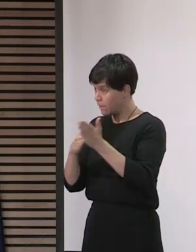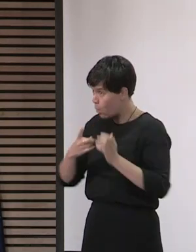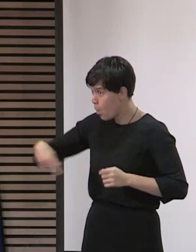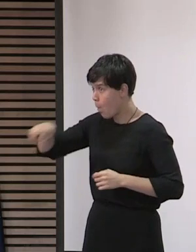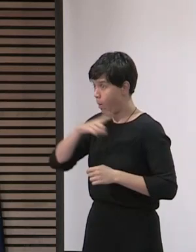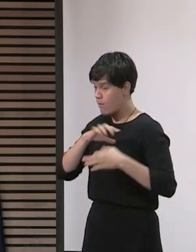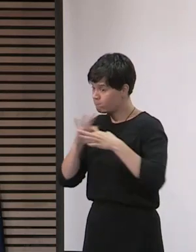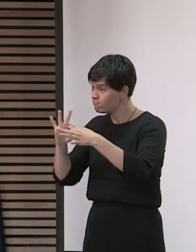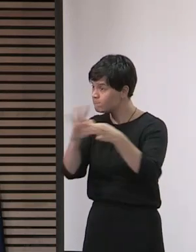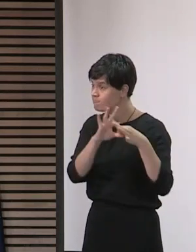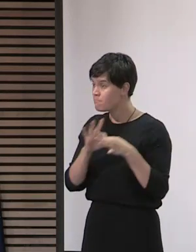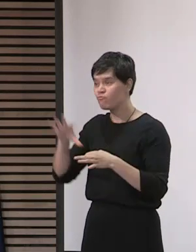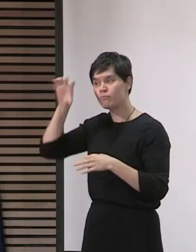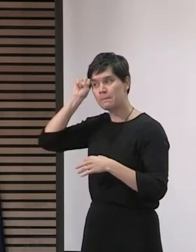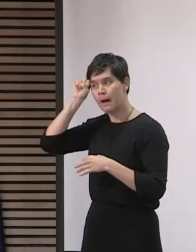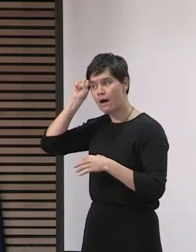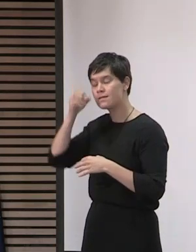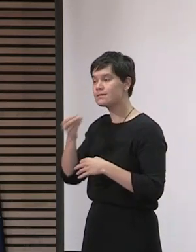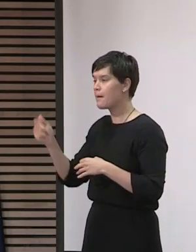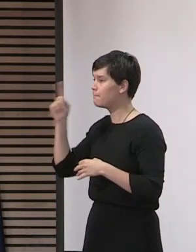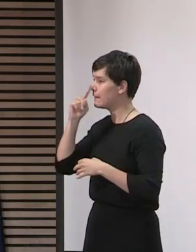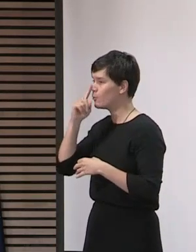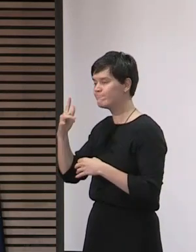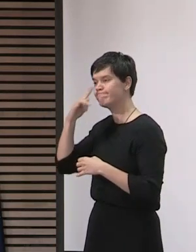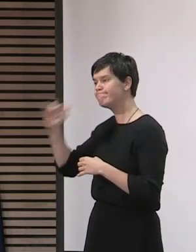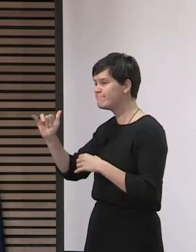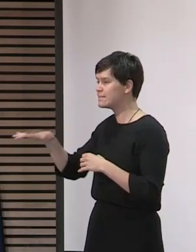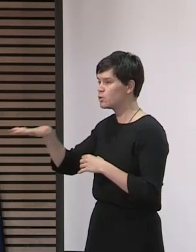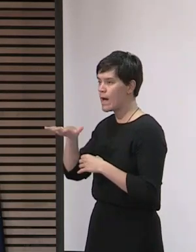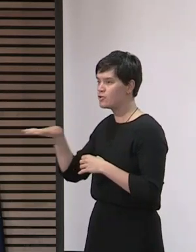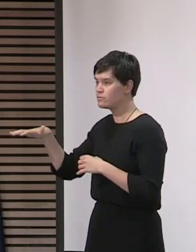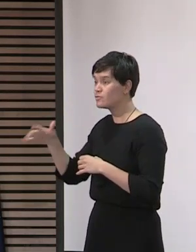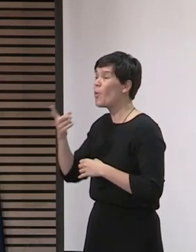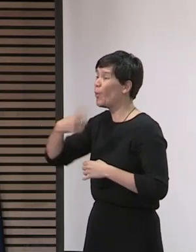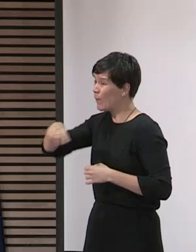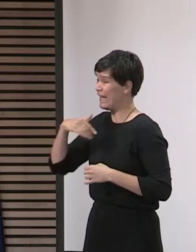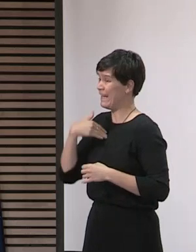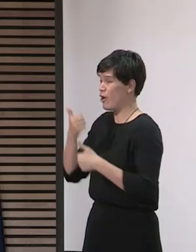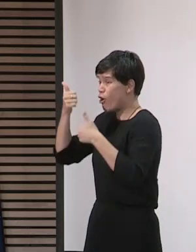defeat the virus. Now, we need to stick together to support those bearing the brunt of the virus's economic impact. I